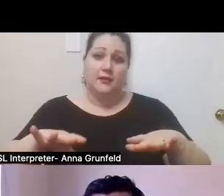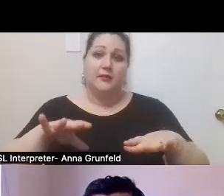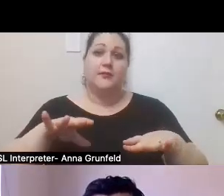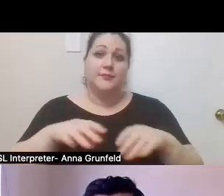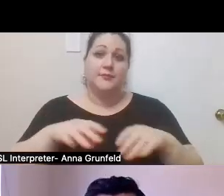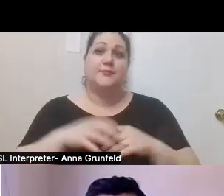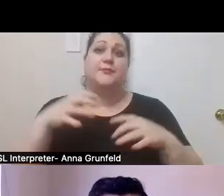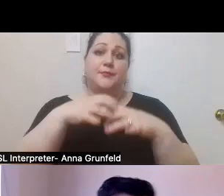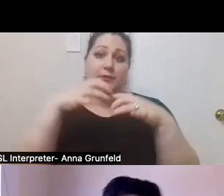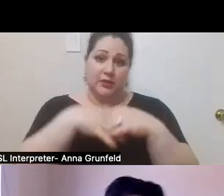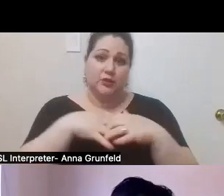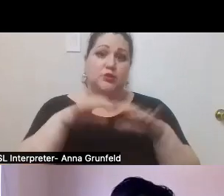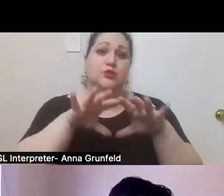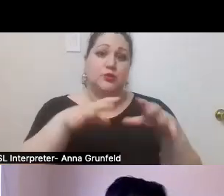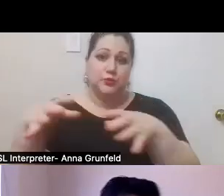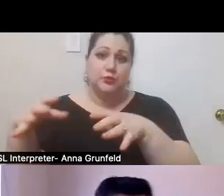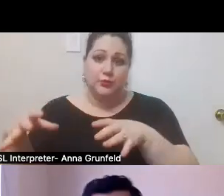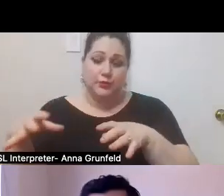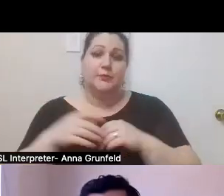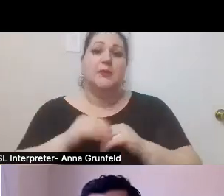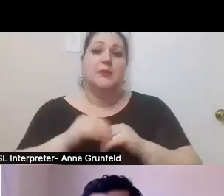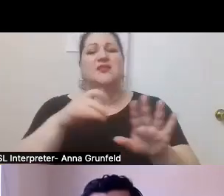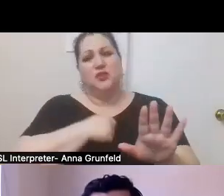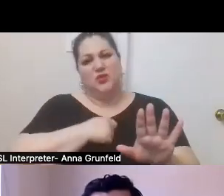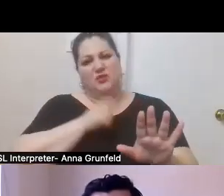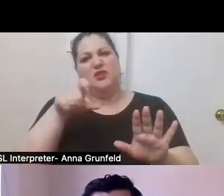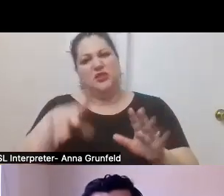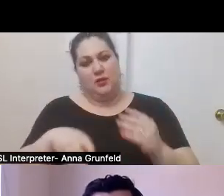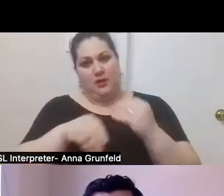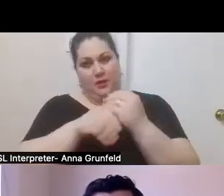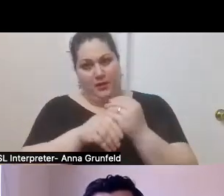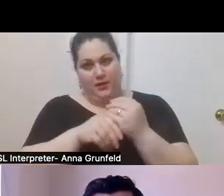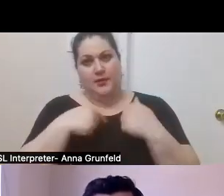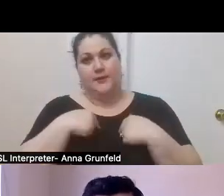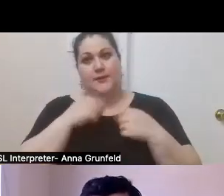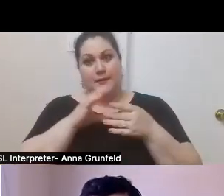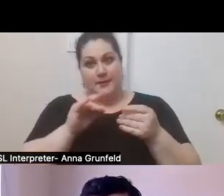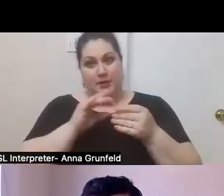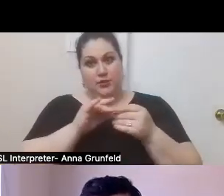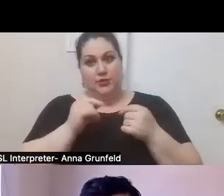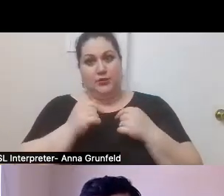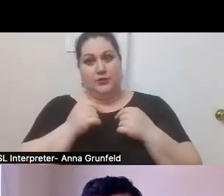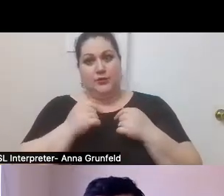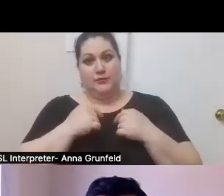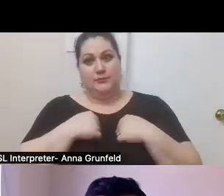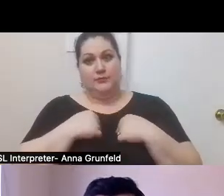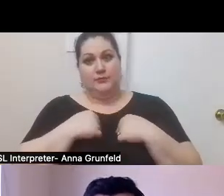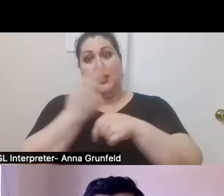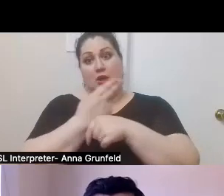And actually, sorry, on that note, I should mention that I am. I go by the front pronouns he and him.